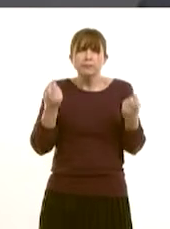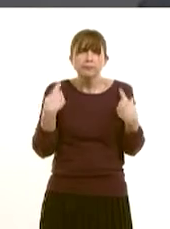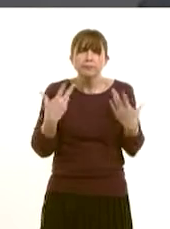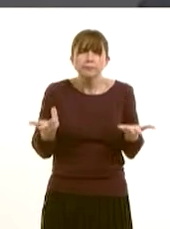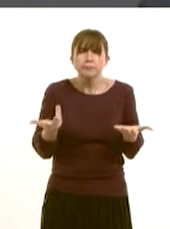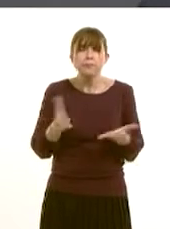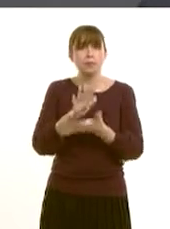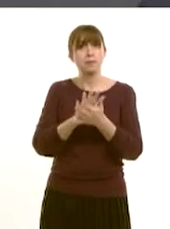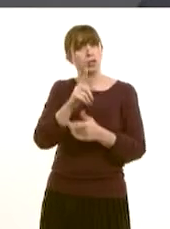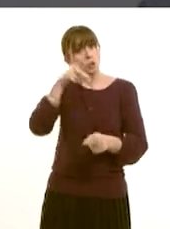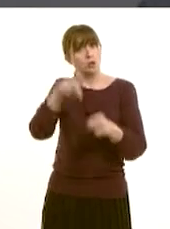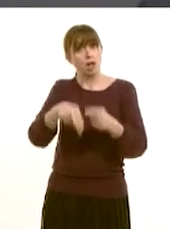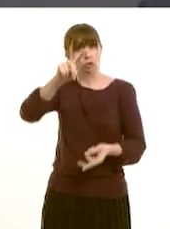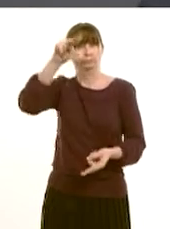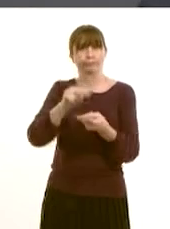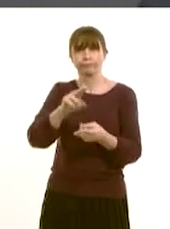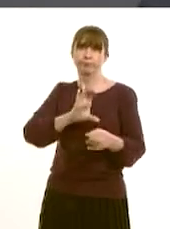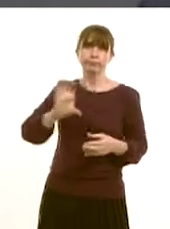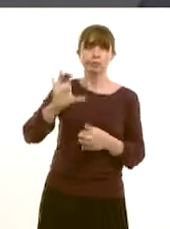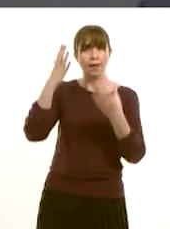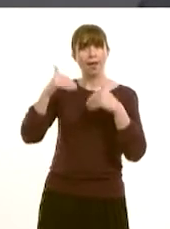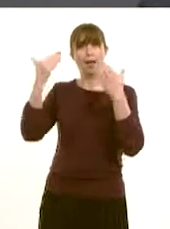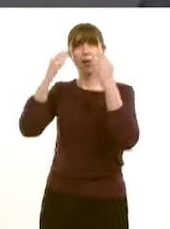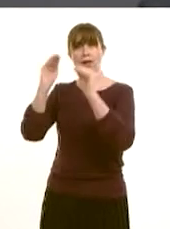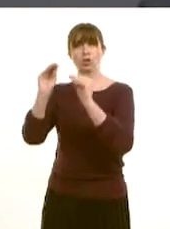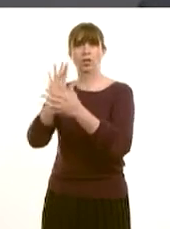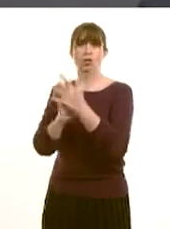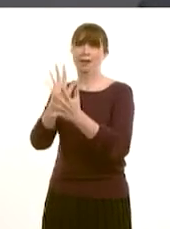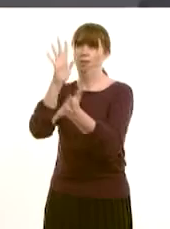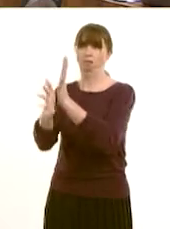of your cuts to the higher education sector. Do you accept that?